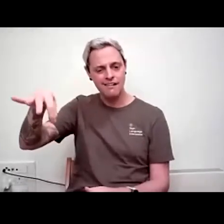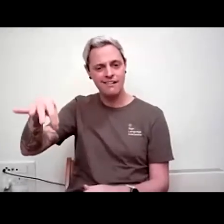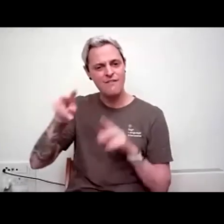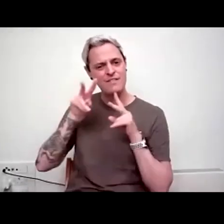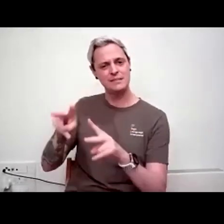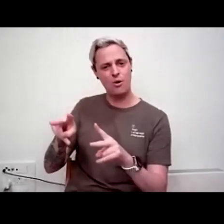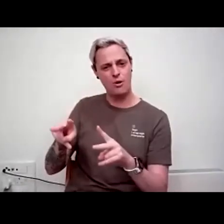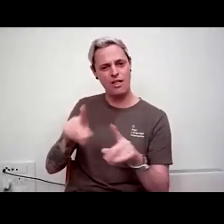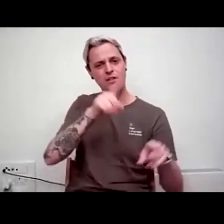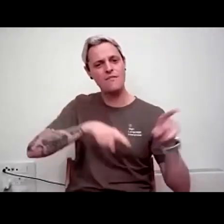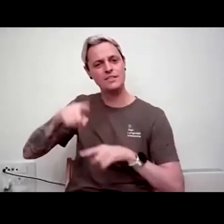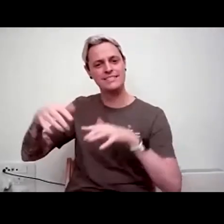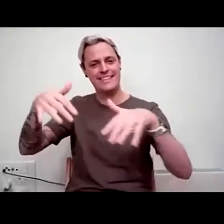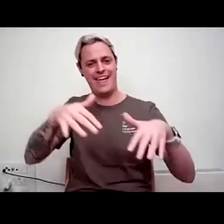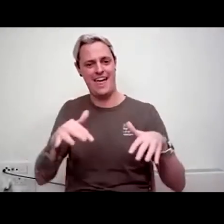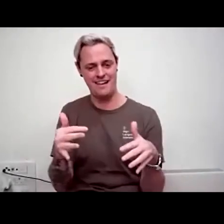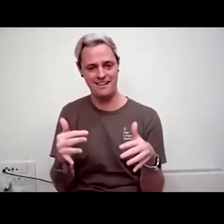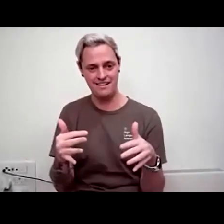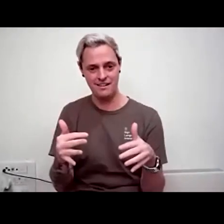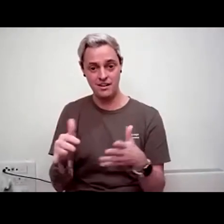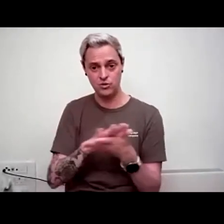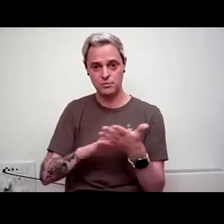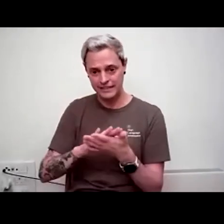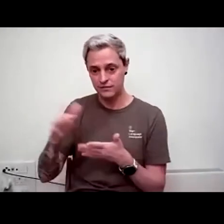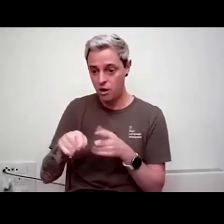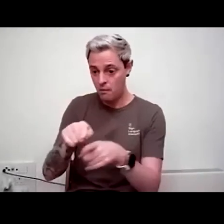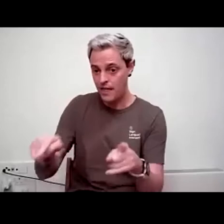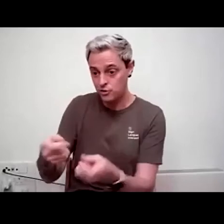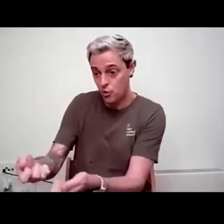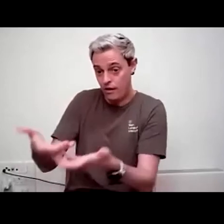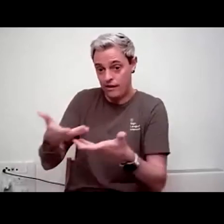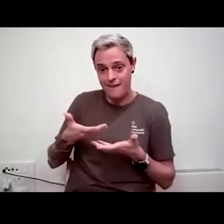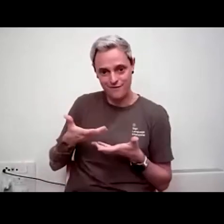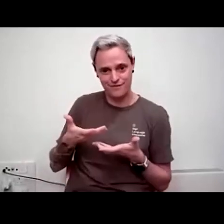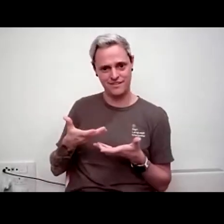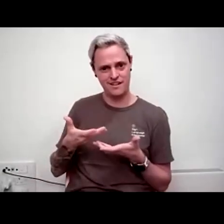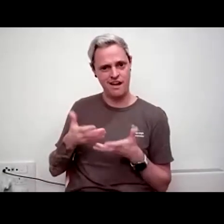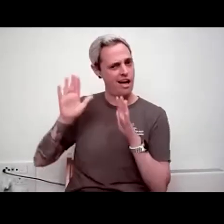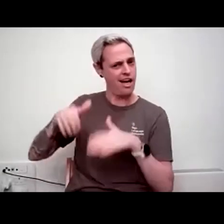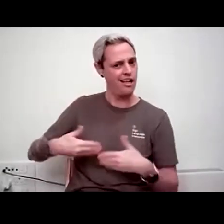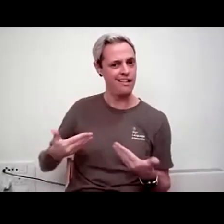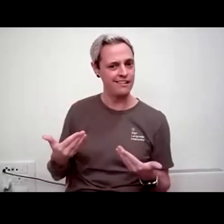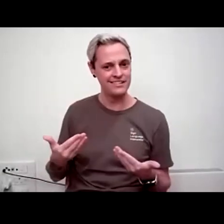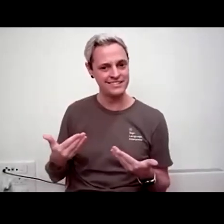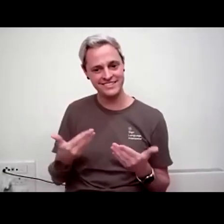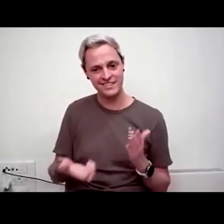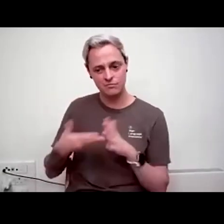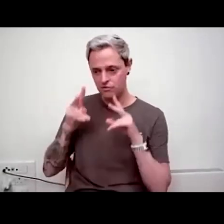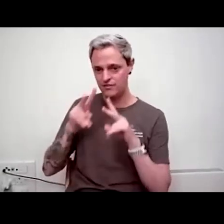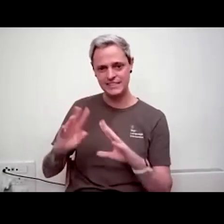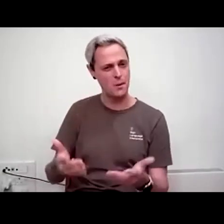which is to reduce the gifts that are expected from disabled people to the lack and difference they make visible.